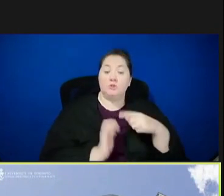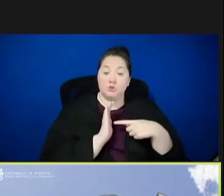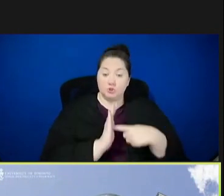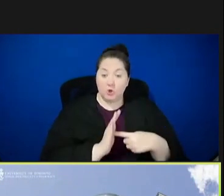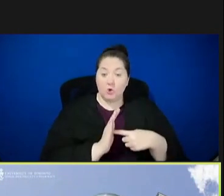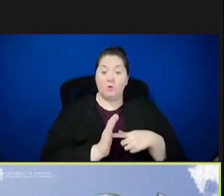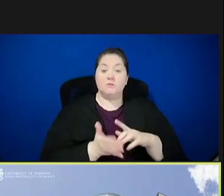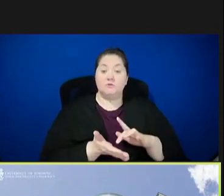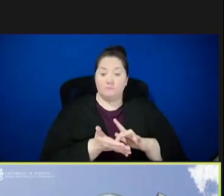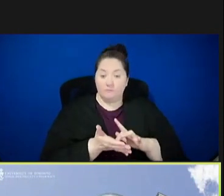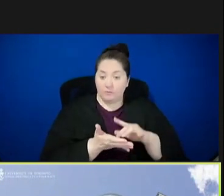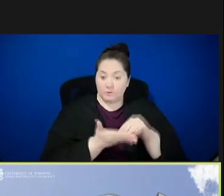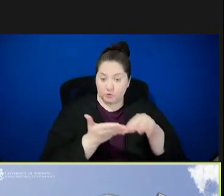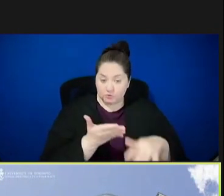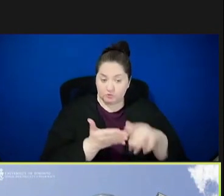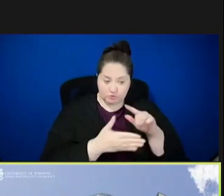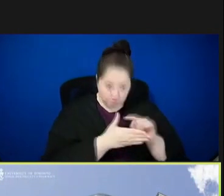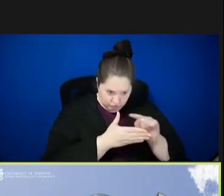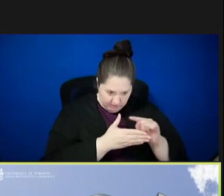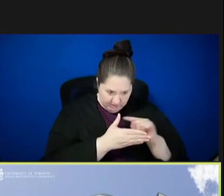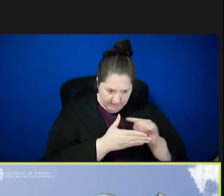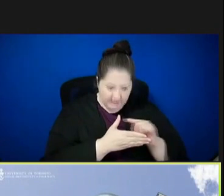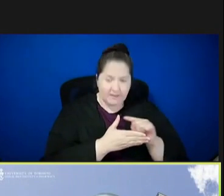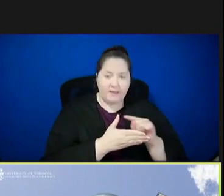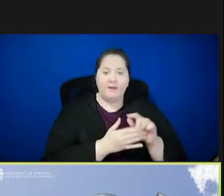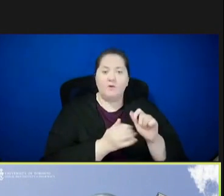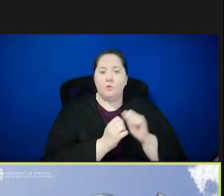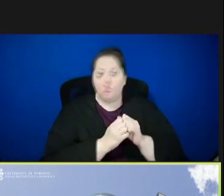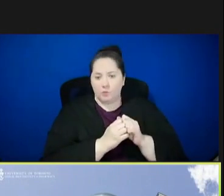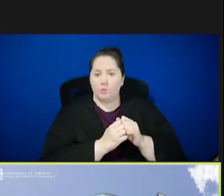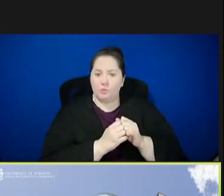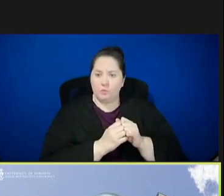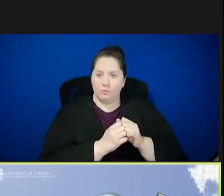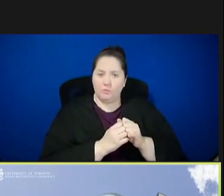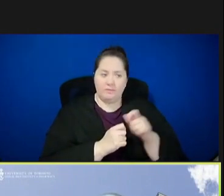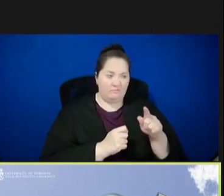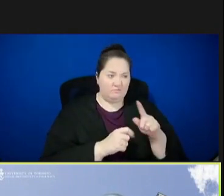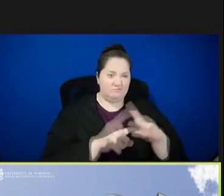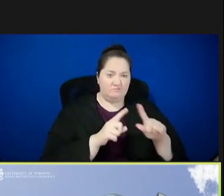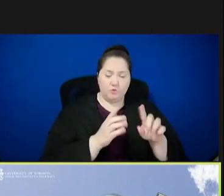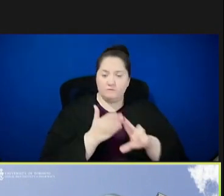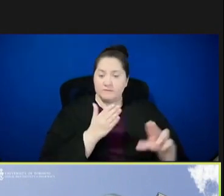about vaccines across different universities in Canada. So they're learning about this stuff.